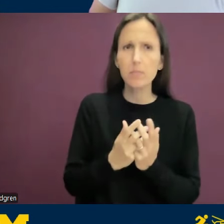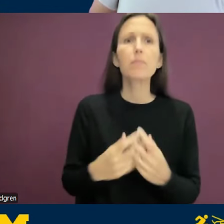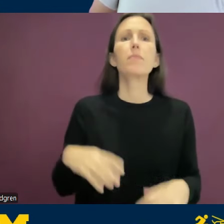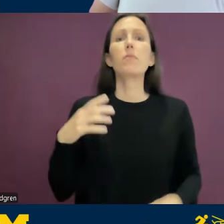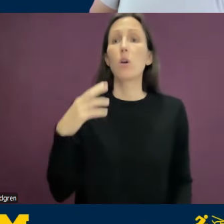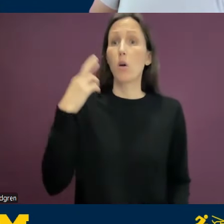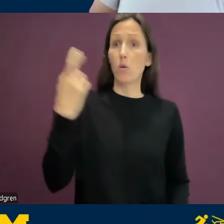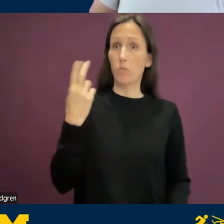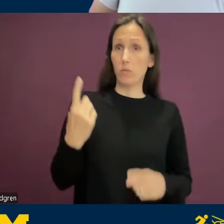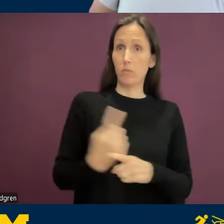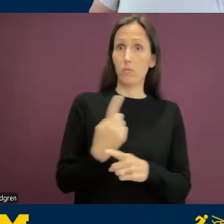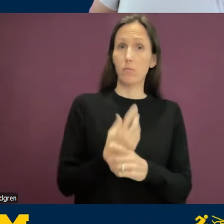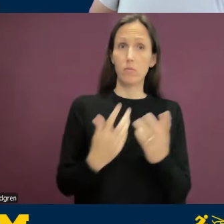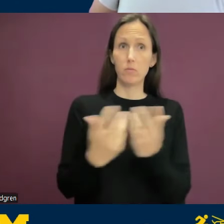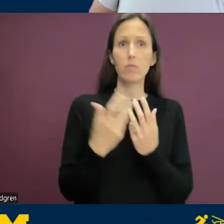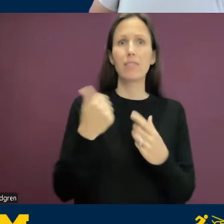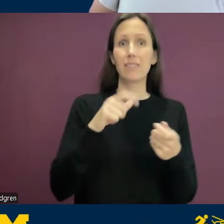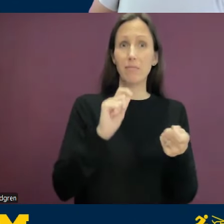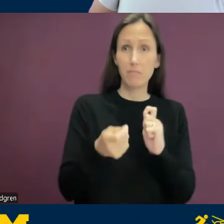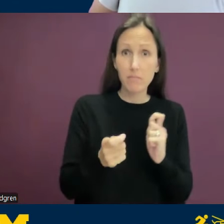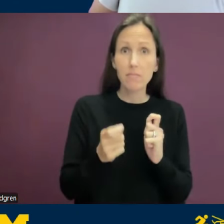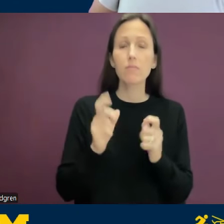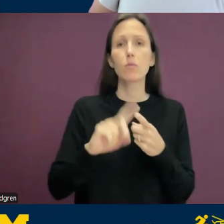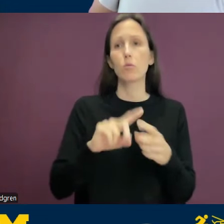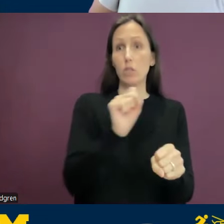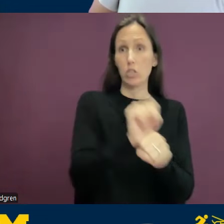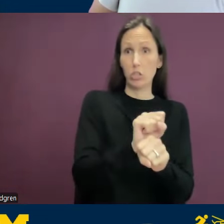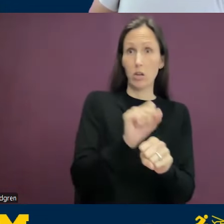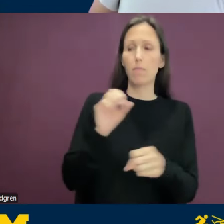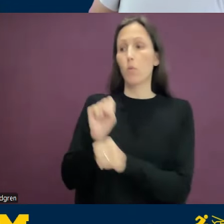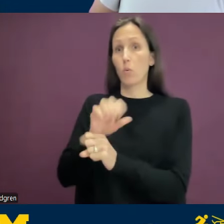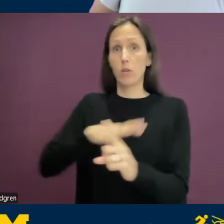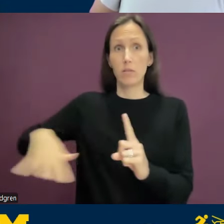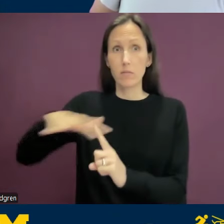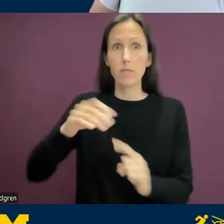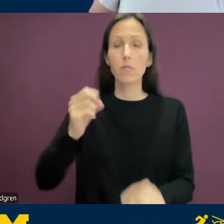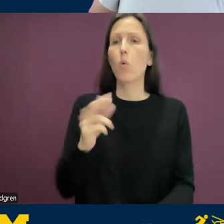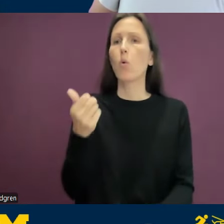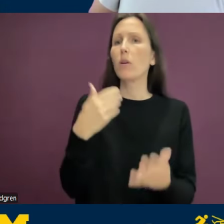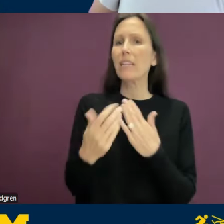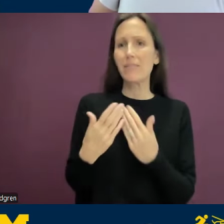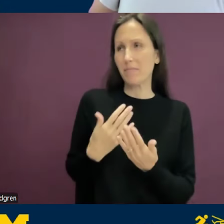is any modification or adjustment to a job, the work environment, or even the application process.